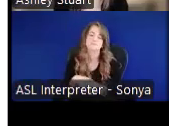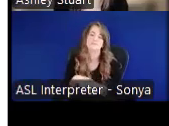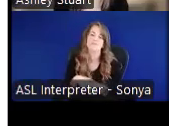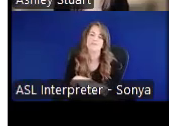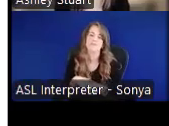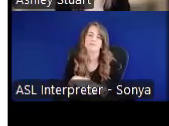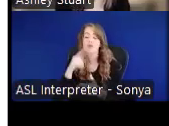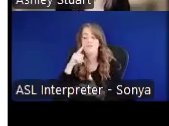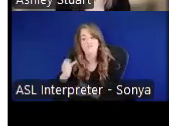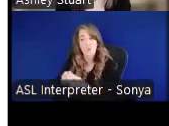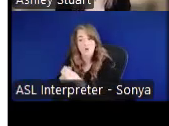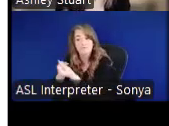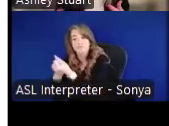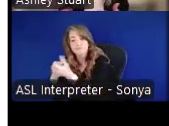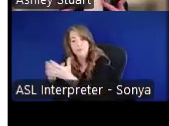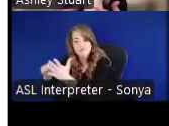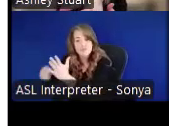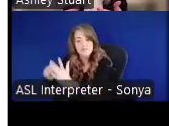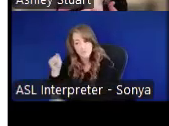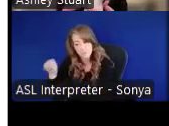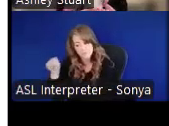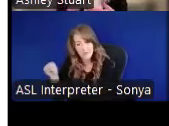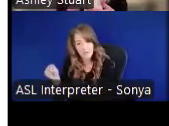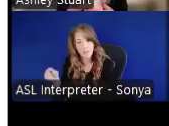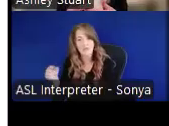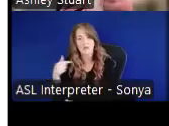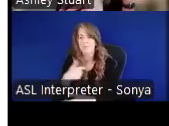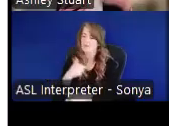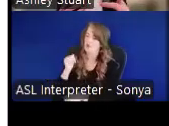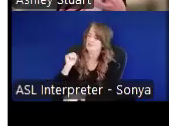essentially doing is establishing a contract between